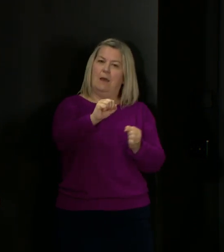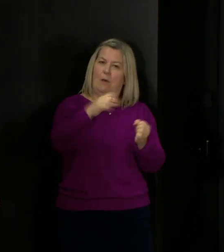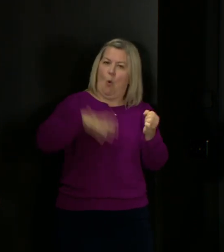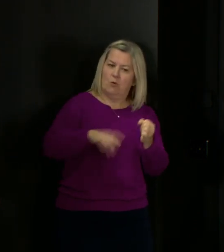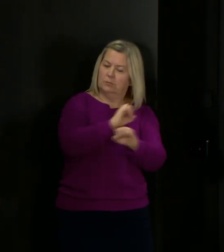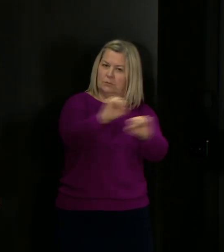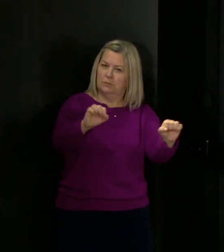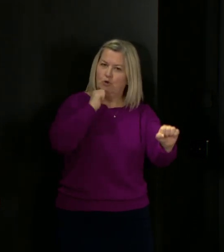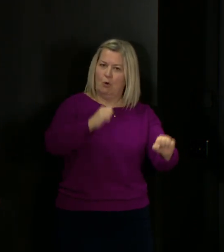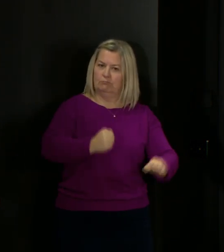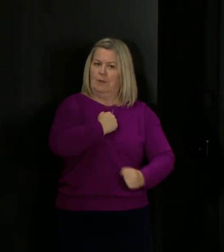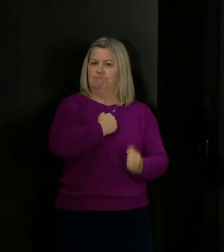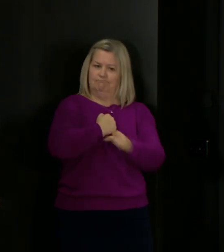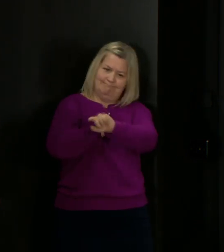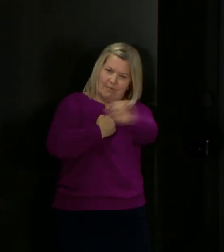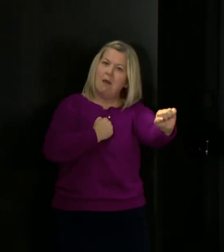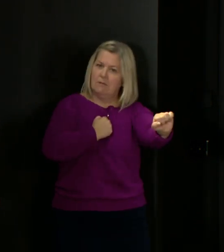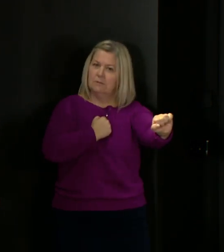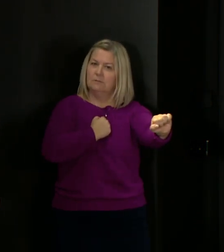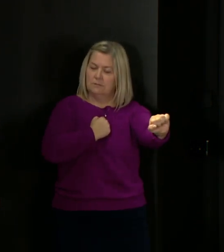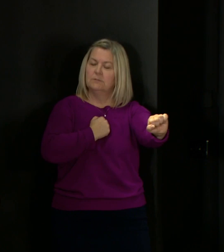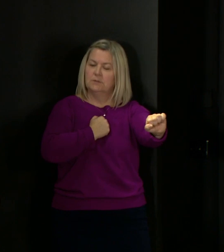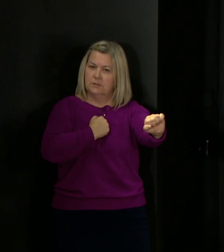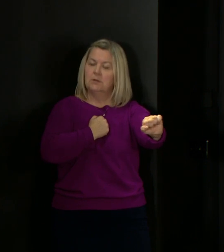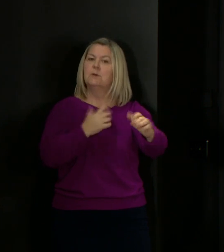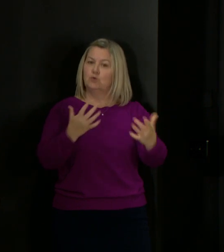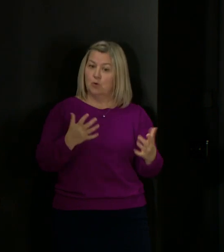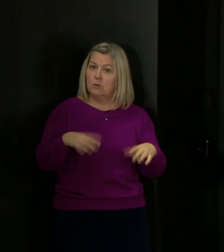conversations in anticipation allows people to think about what choices they